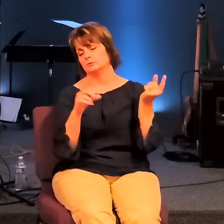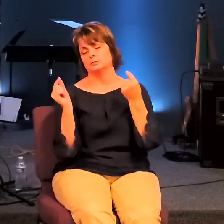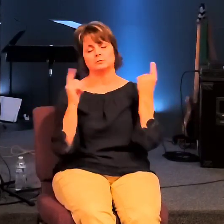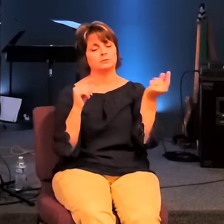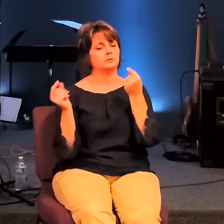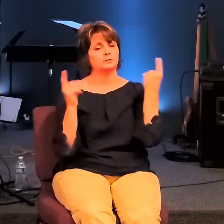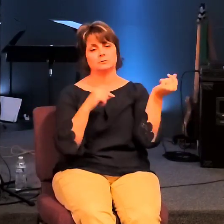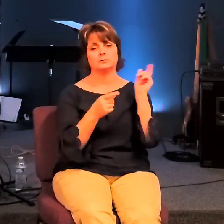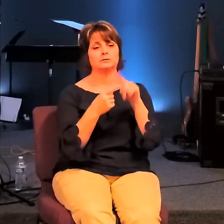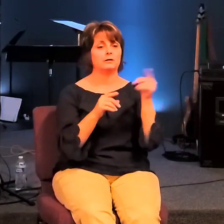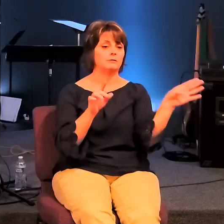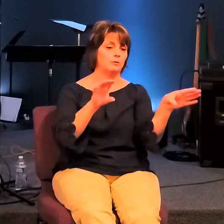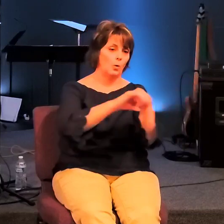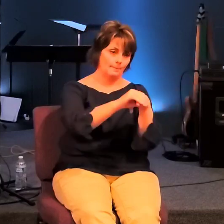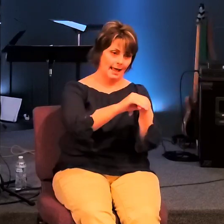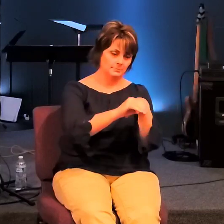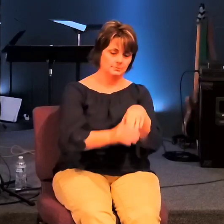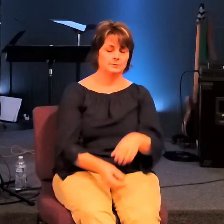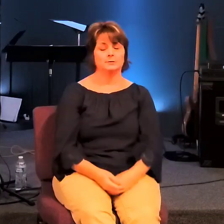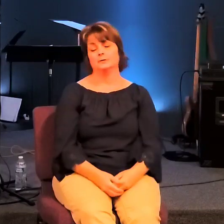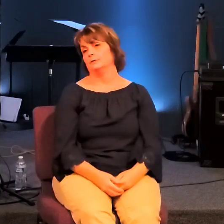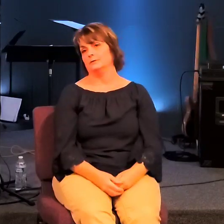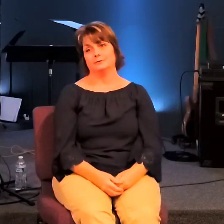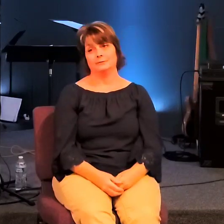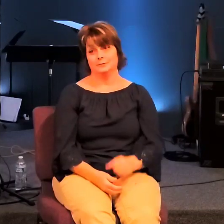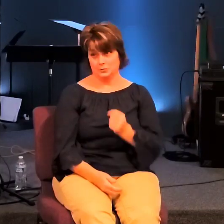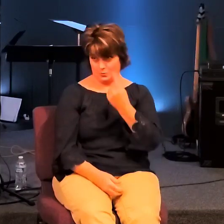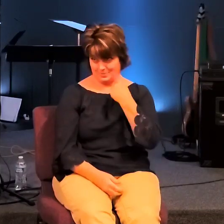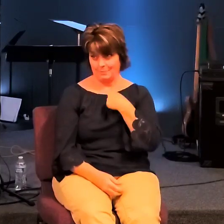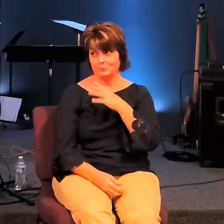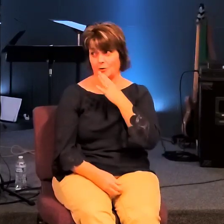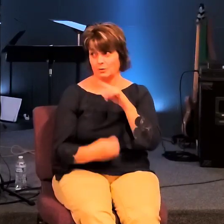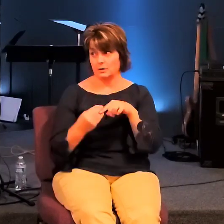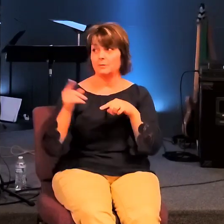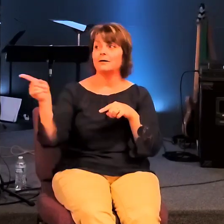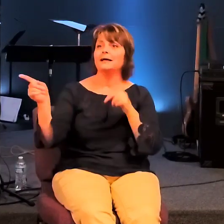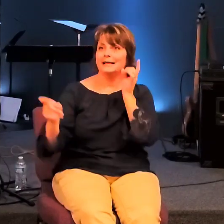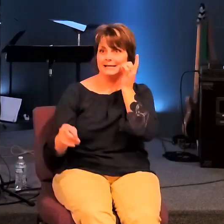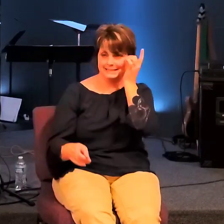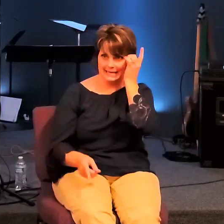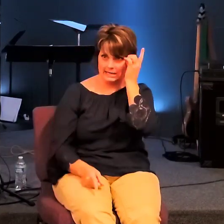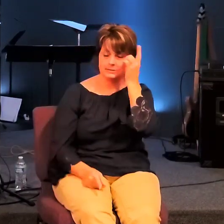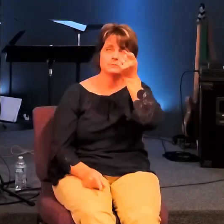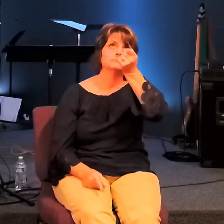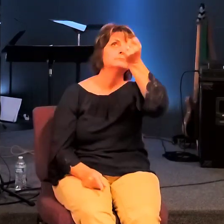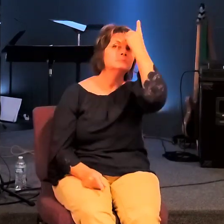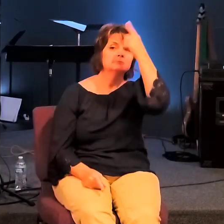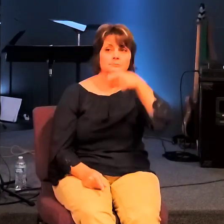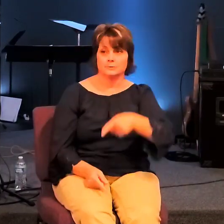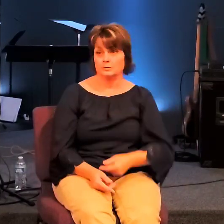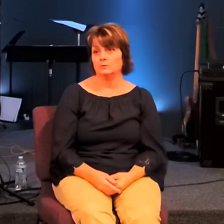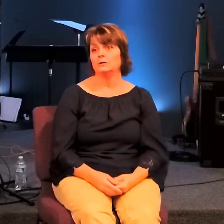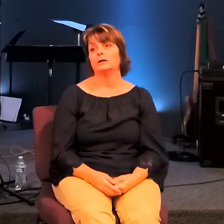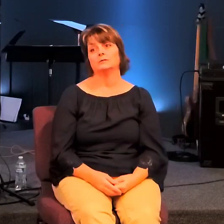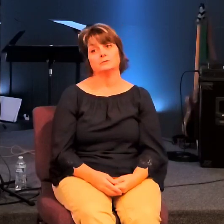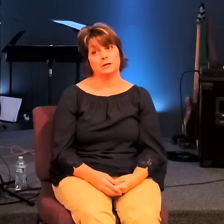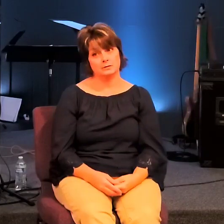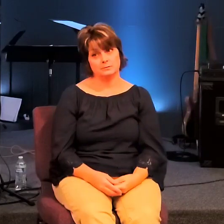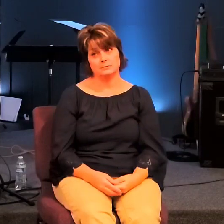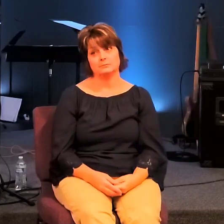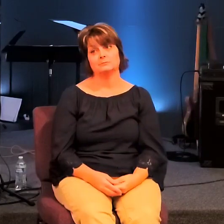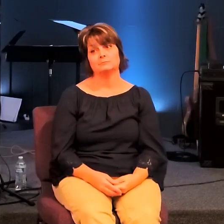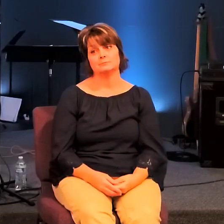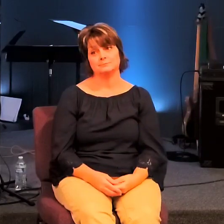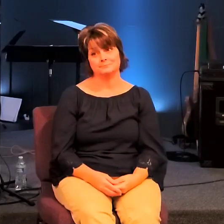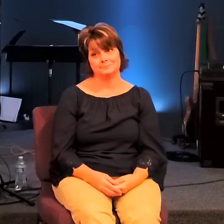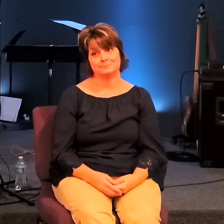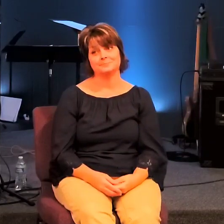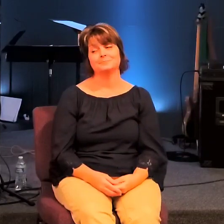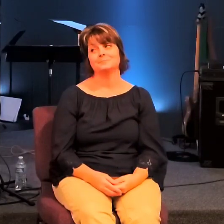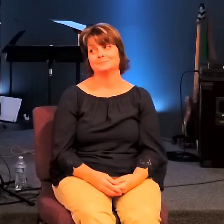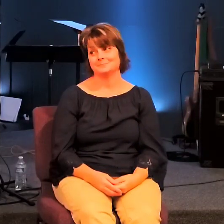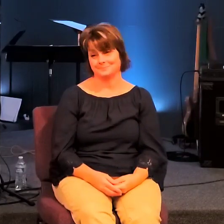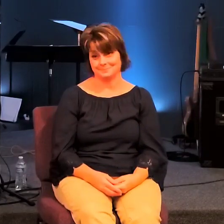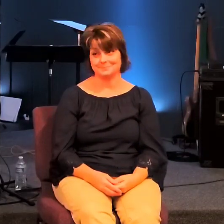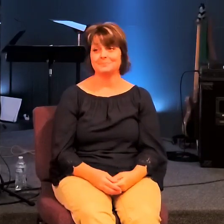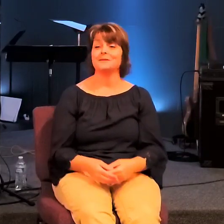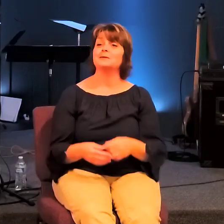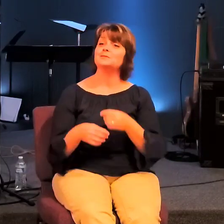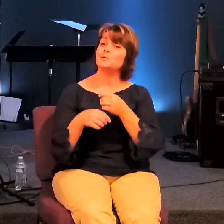he went to bed you know what I'm talking about so make some time before anyone else gets